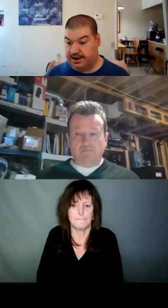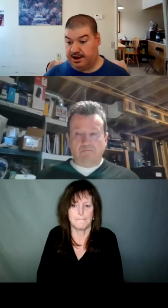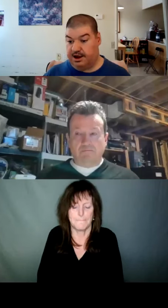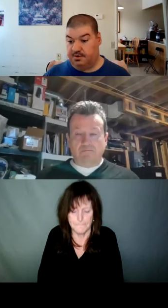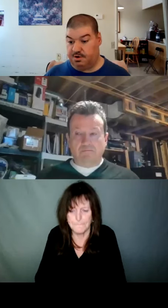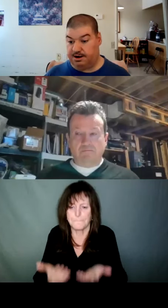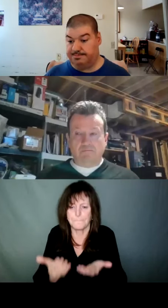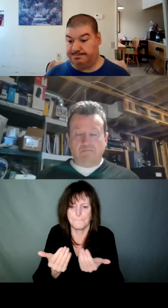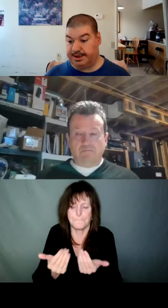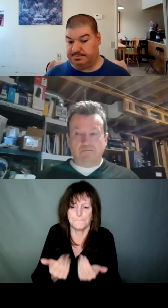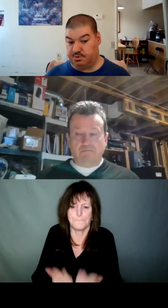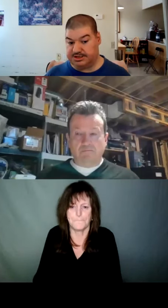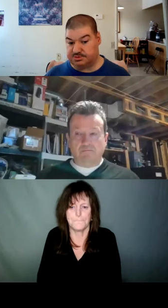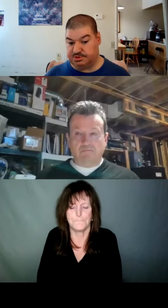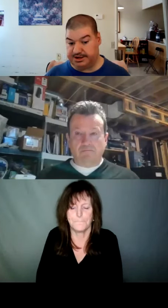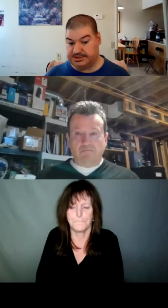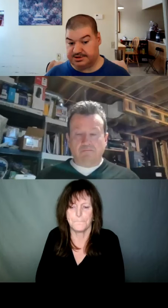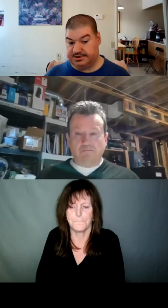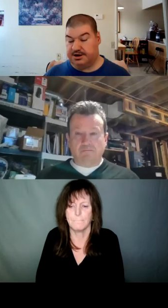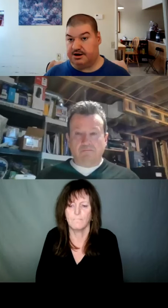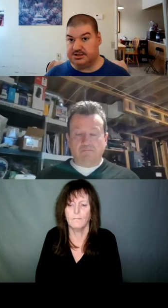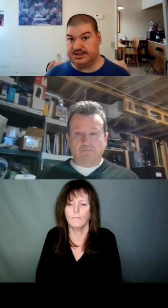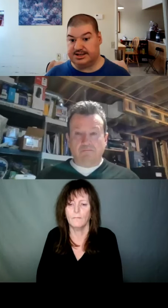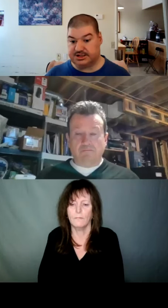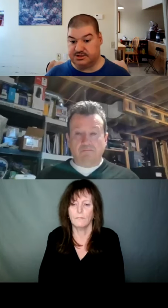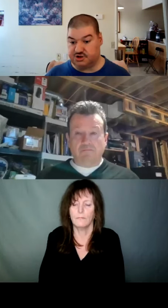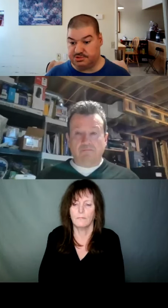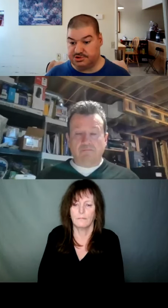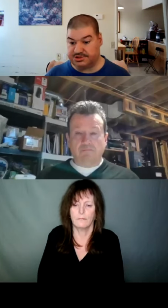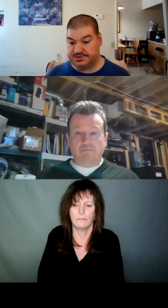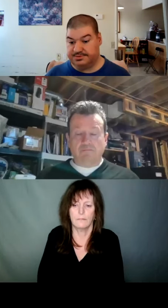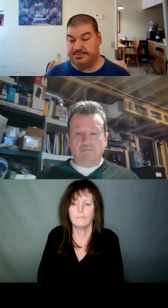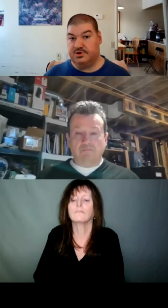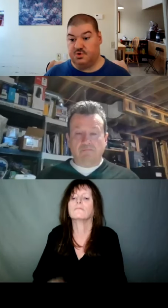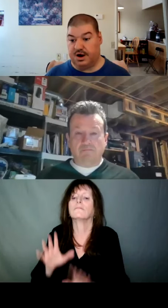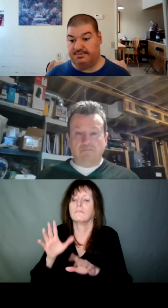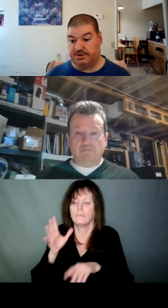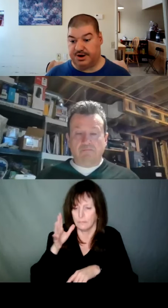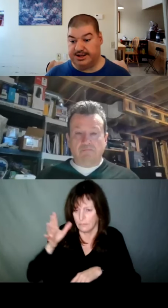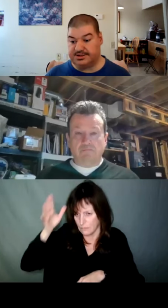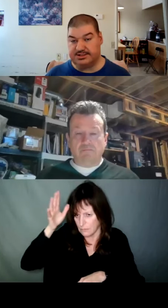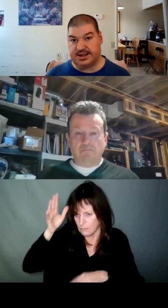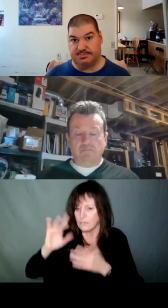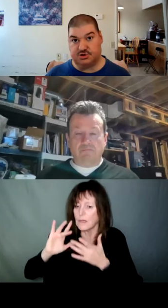A tenant service application center and the direct funding program .